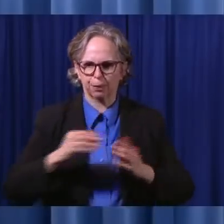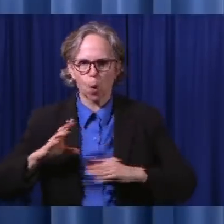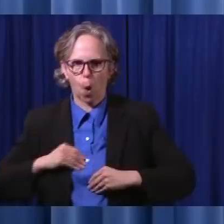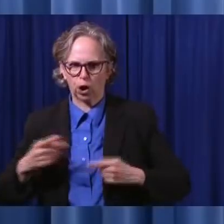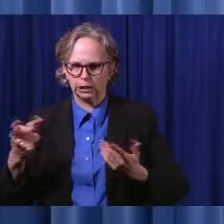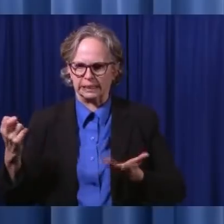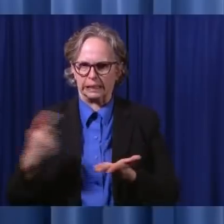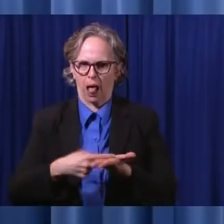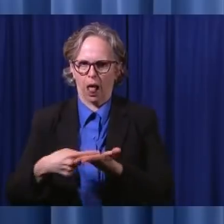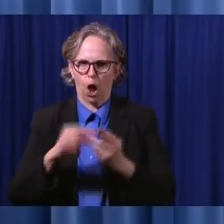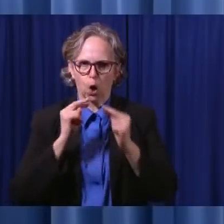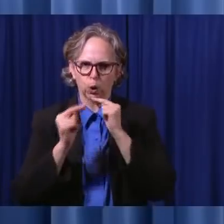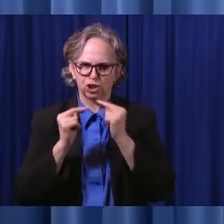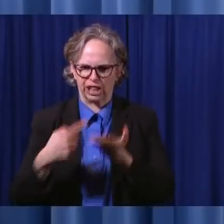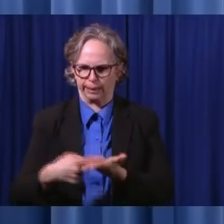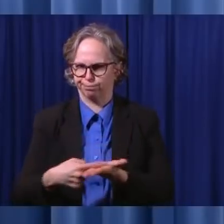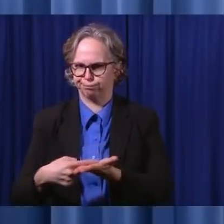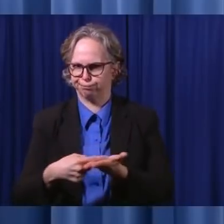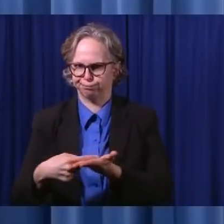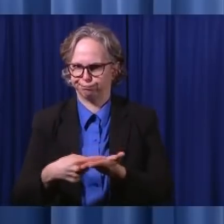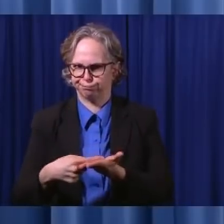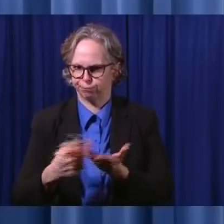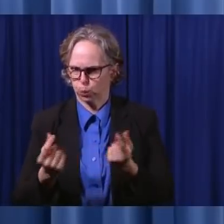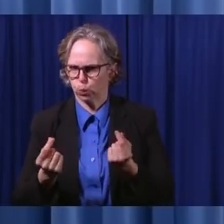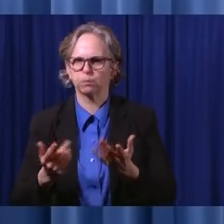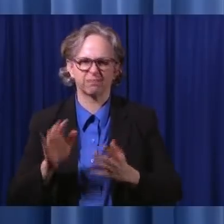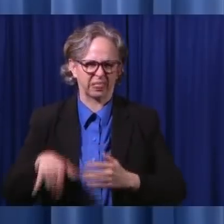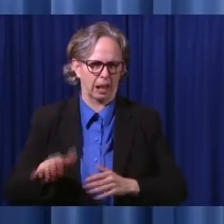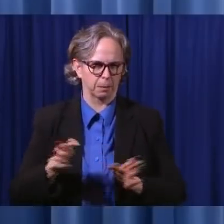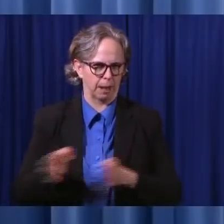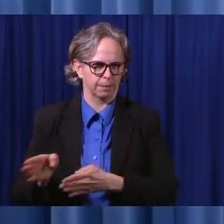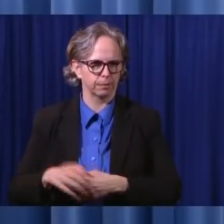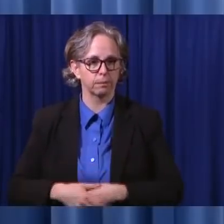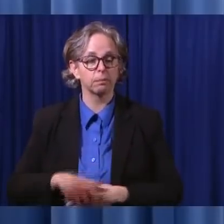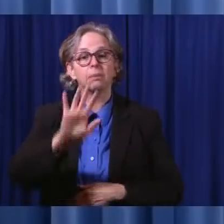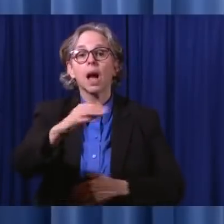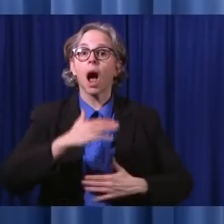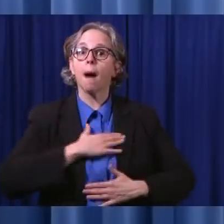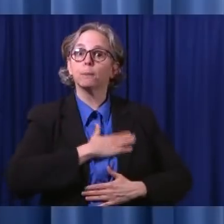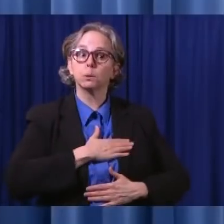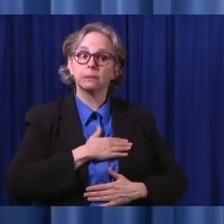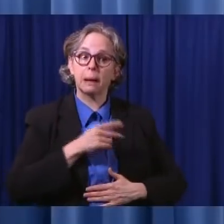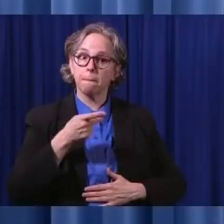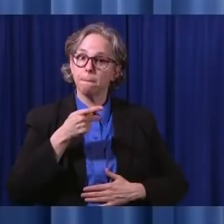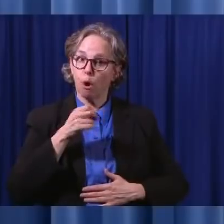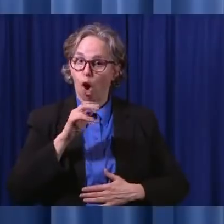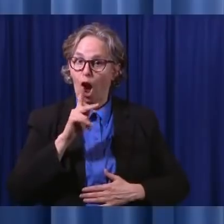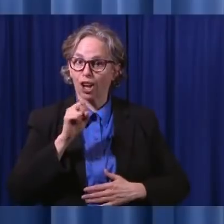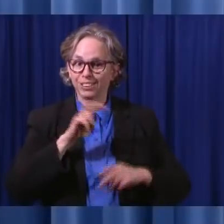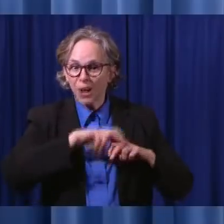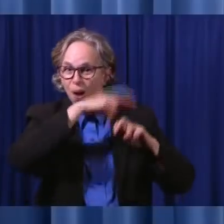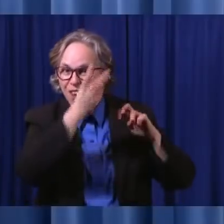EVAC, AS YOU KNOW THAT MATTER IS BEING NEGOTIATED